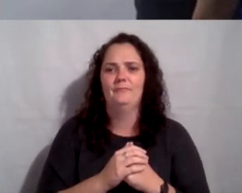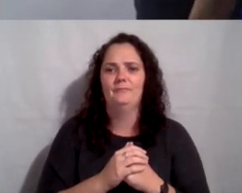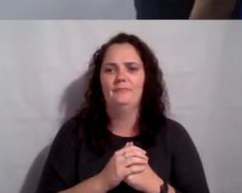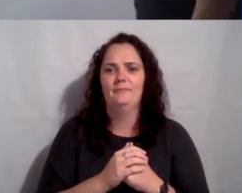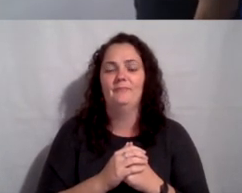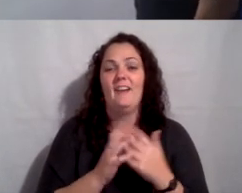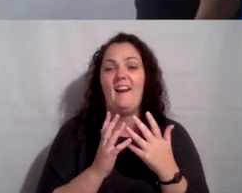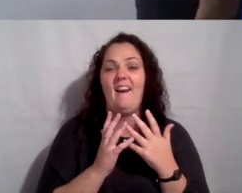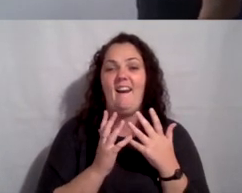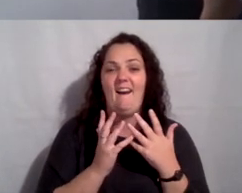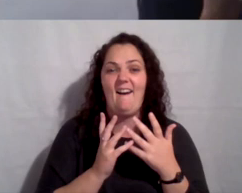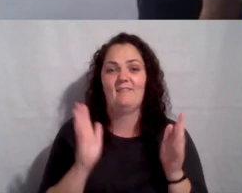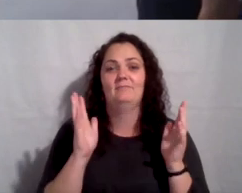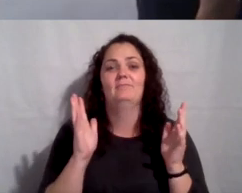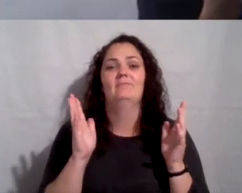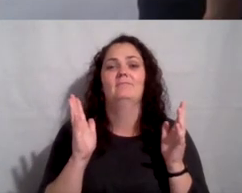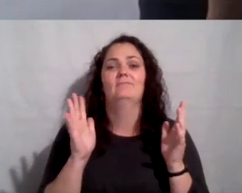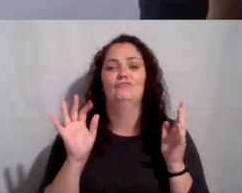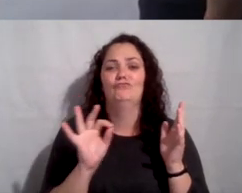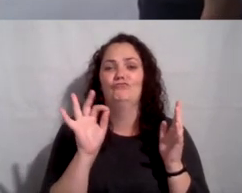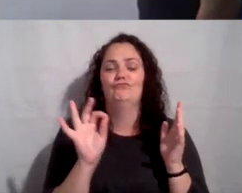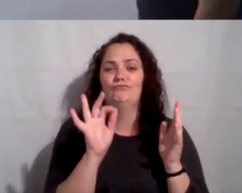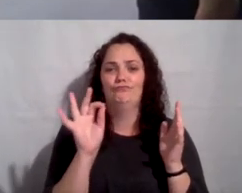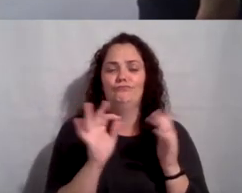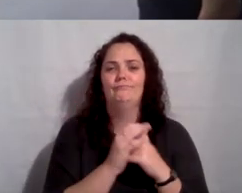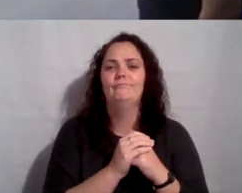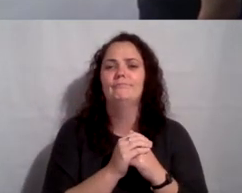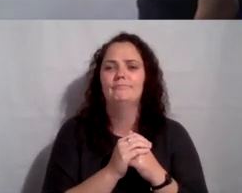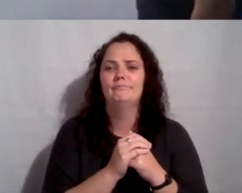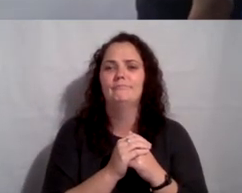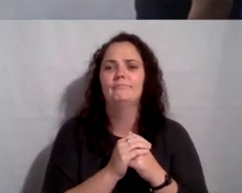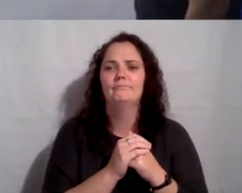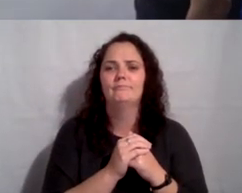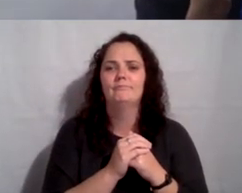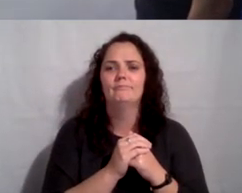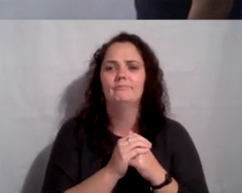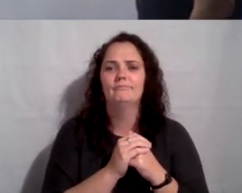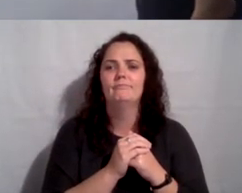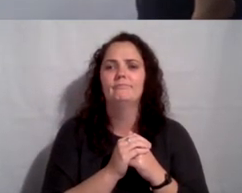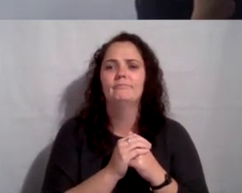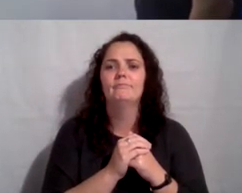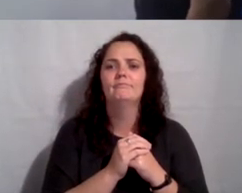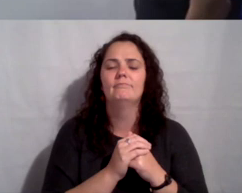And let your pen just find its way around and be specific again, try not to be